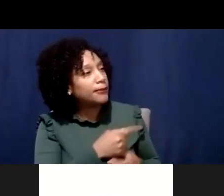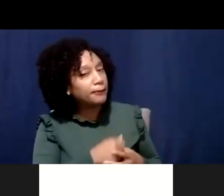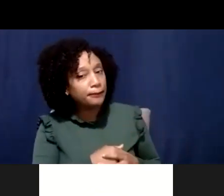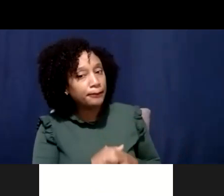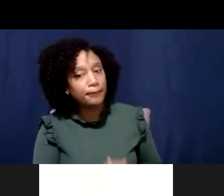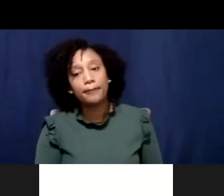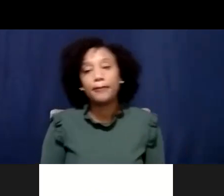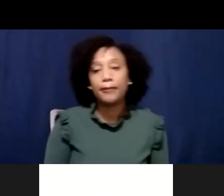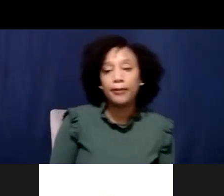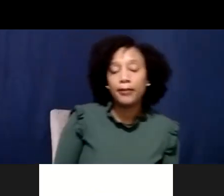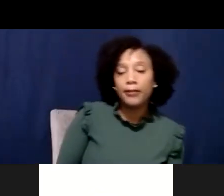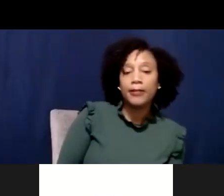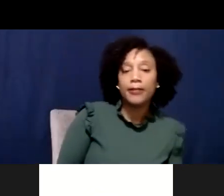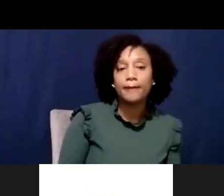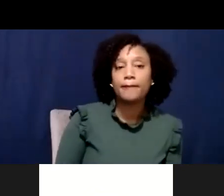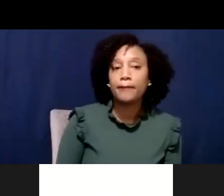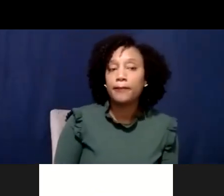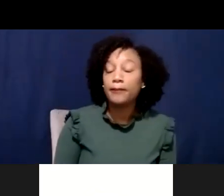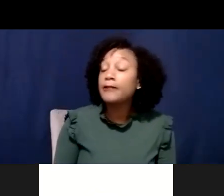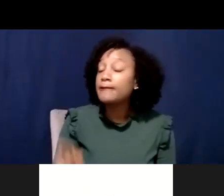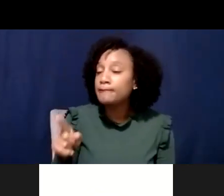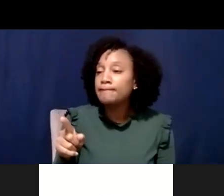I would say that we should get back to you.